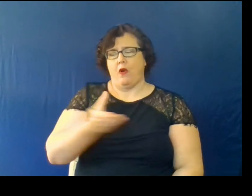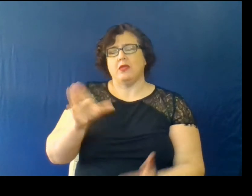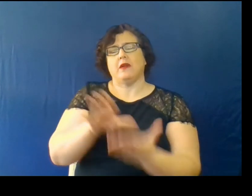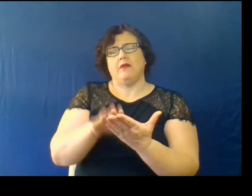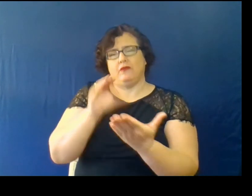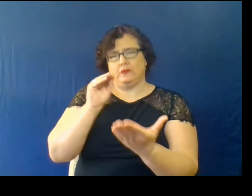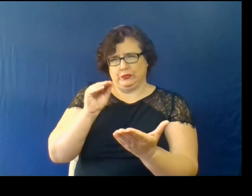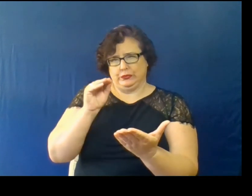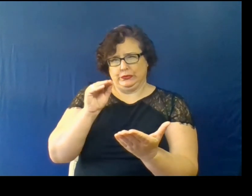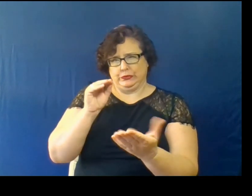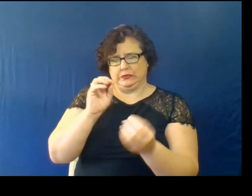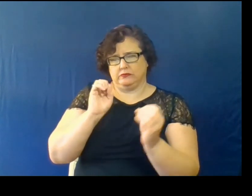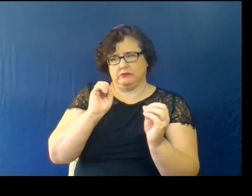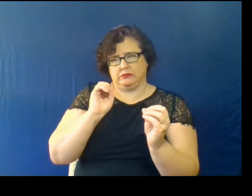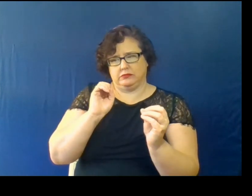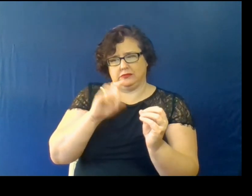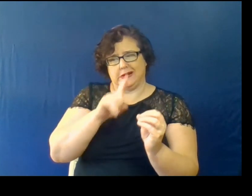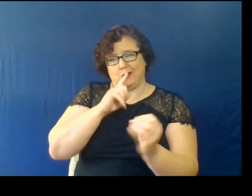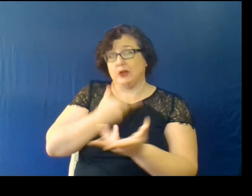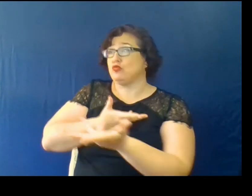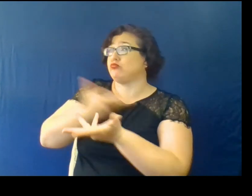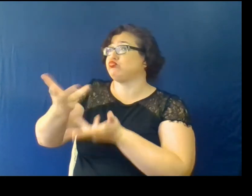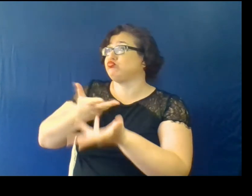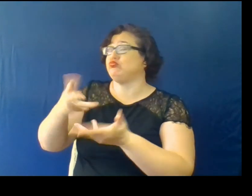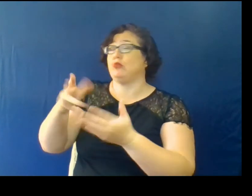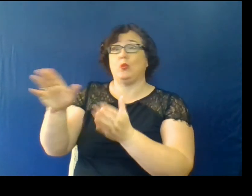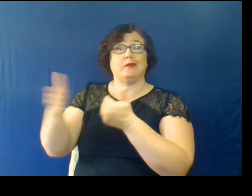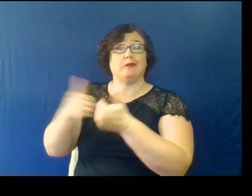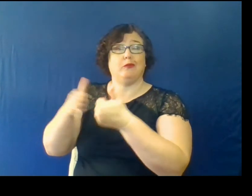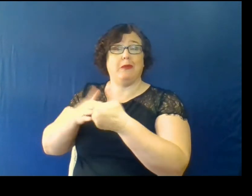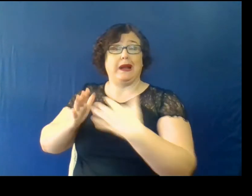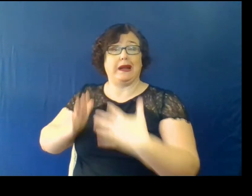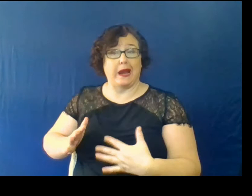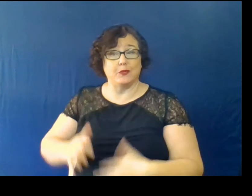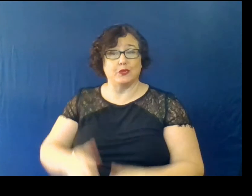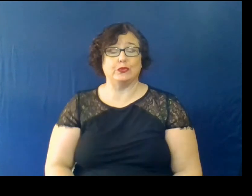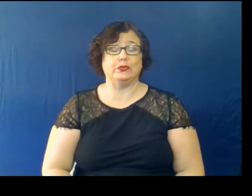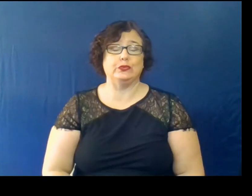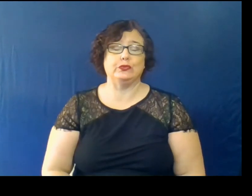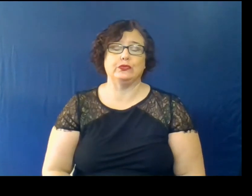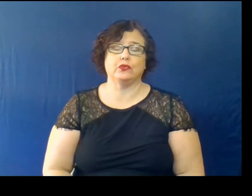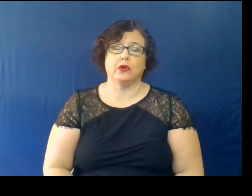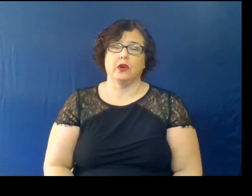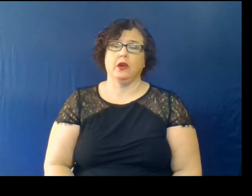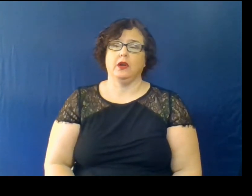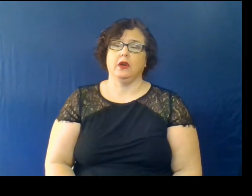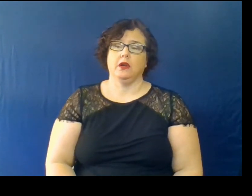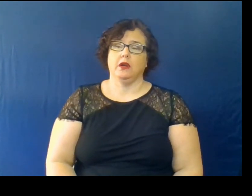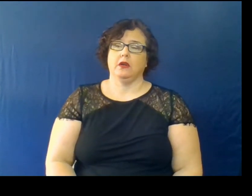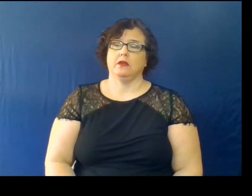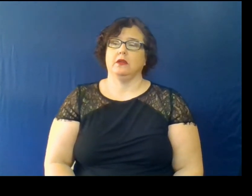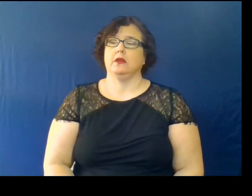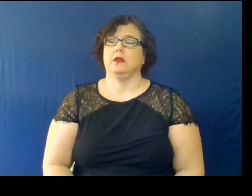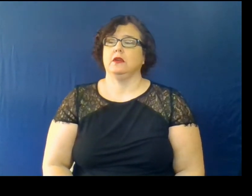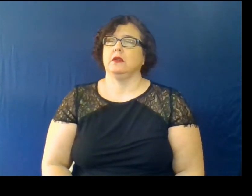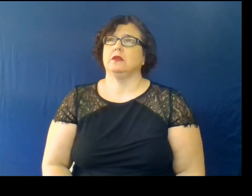just talking with my neighbors is they I need to bring it to their level.